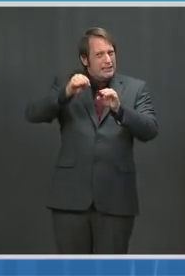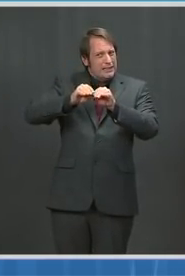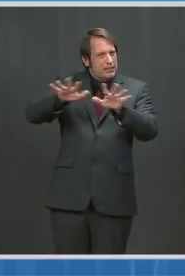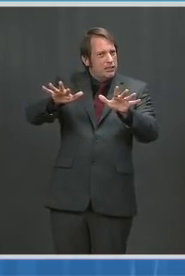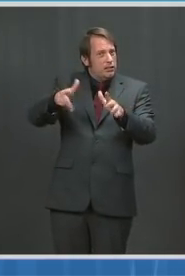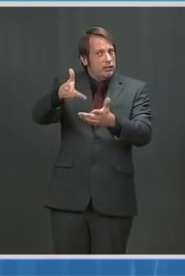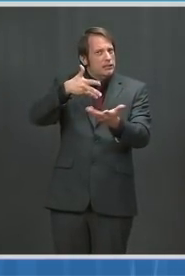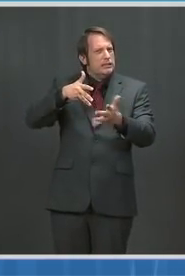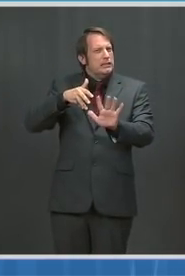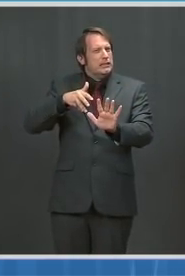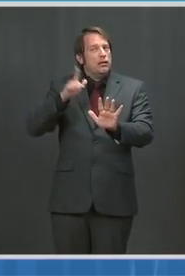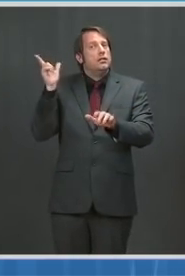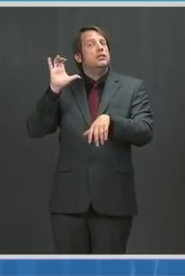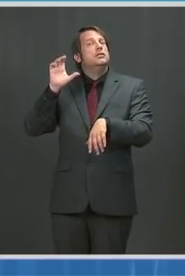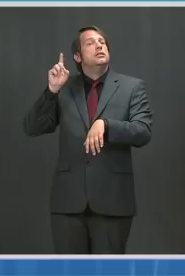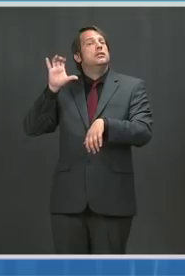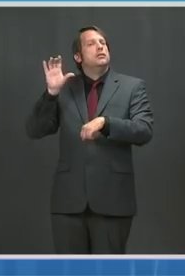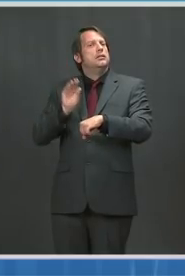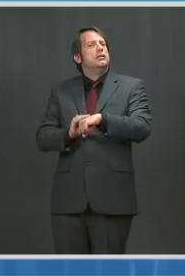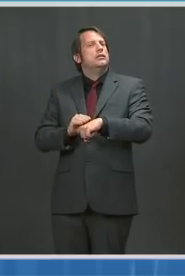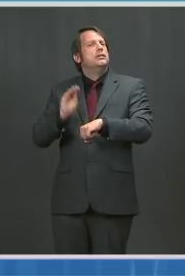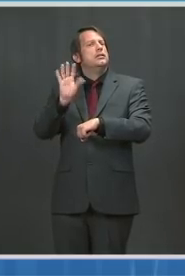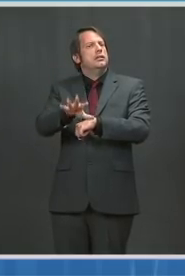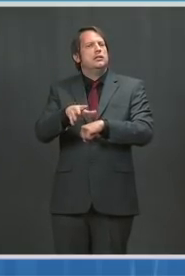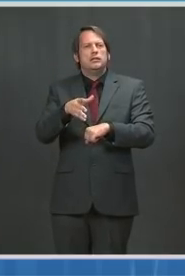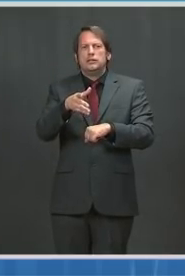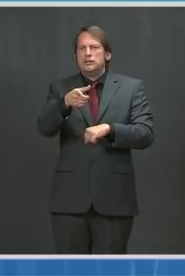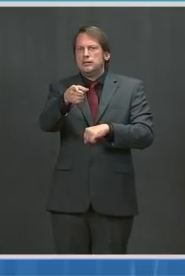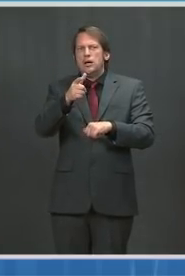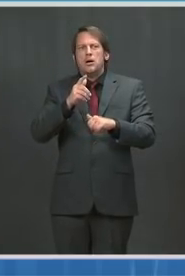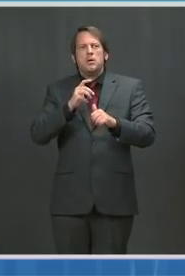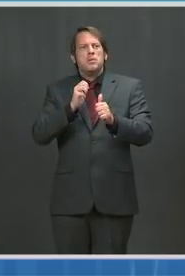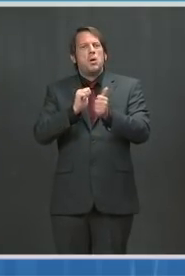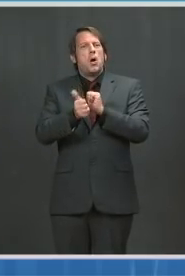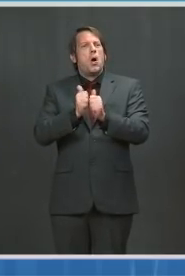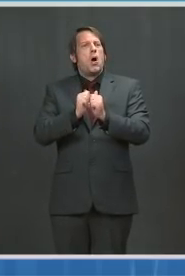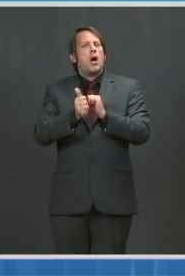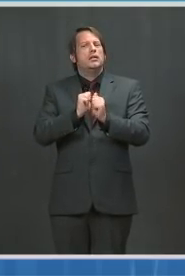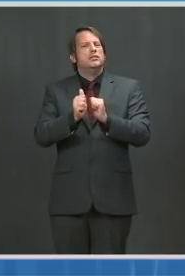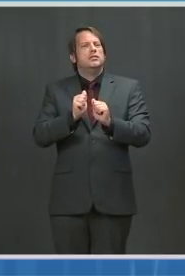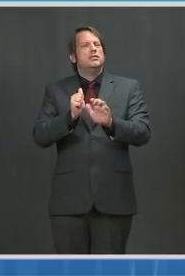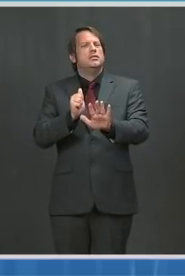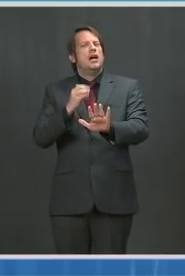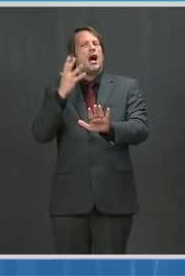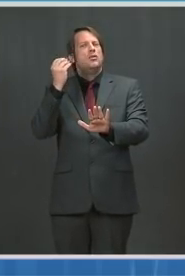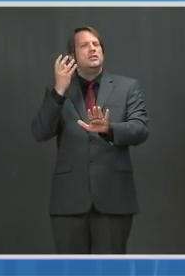refraining from youth sports that are not outside and cannot be conducted at least six feet apart.